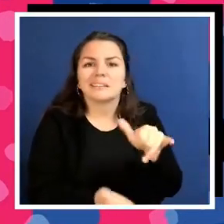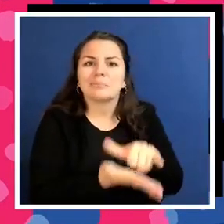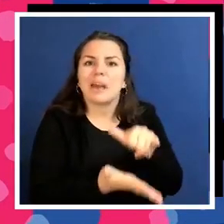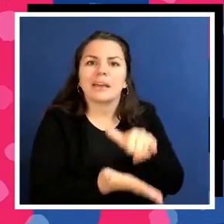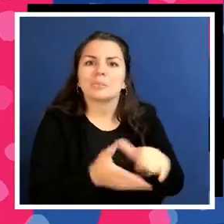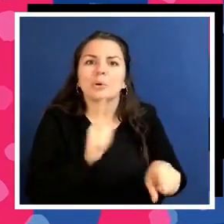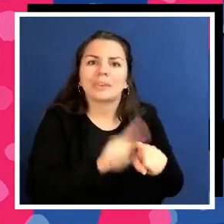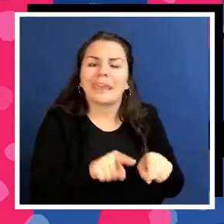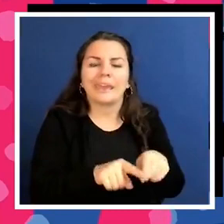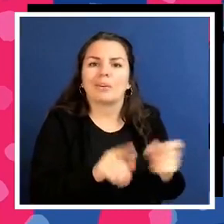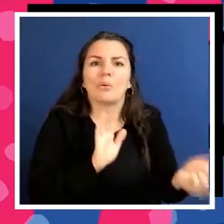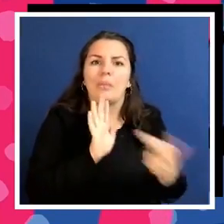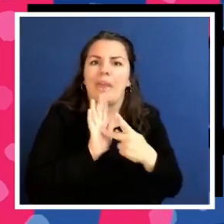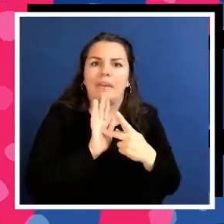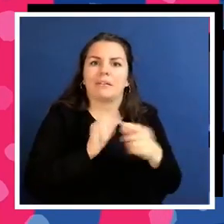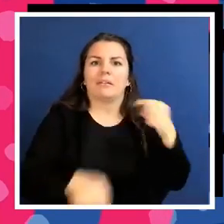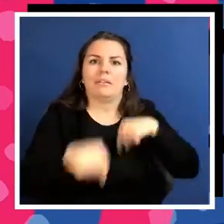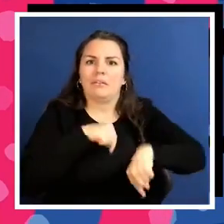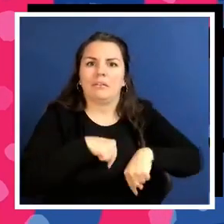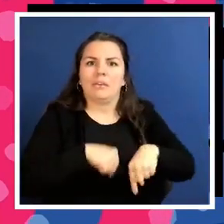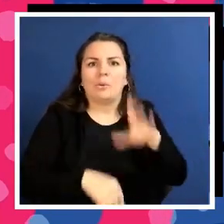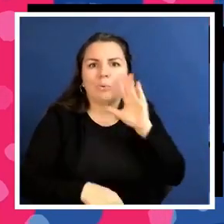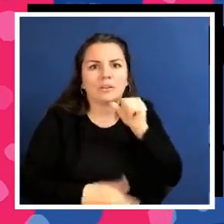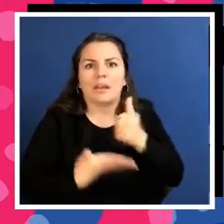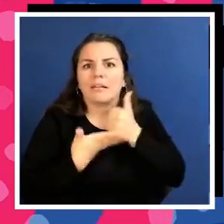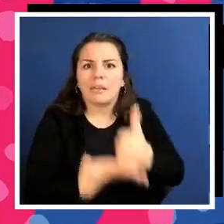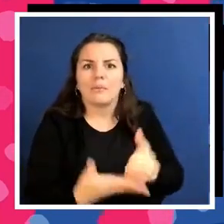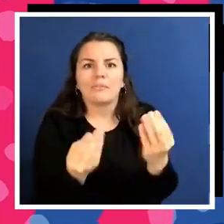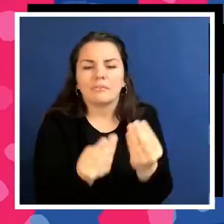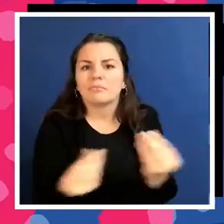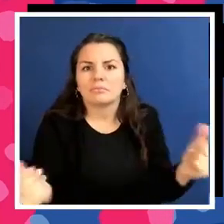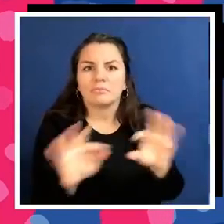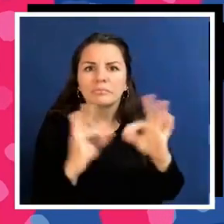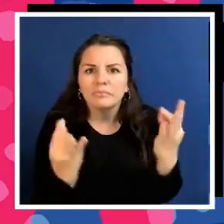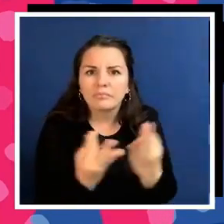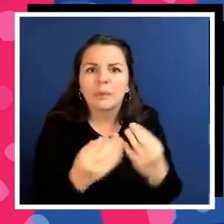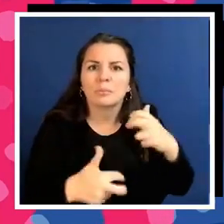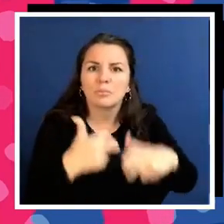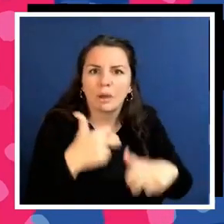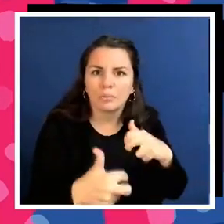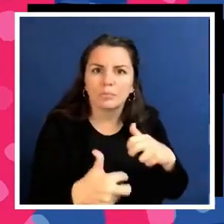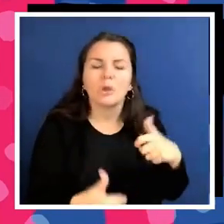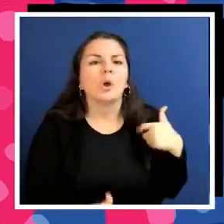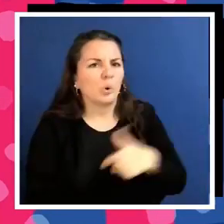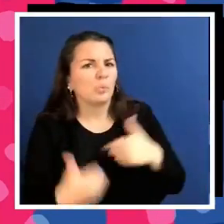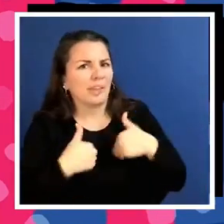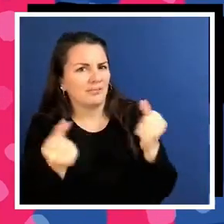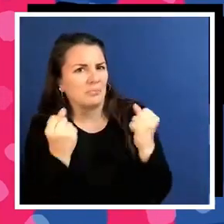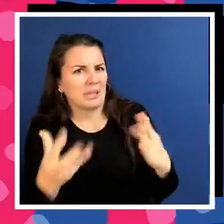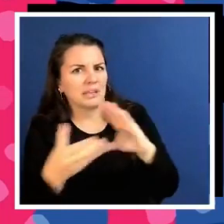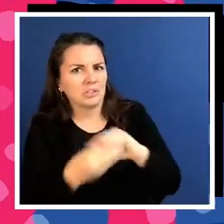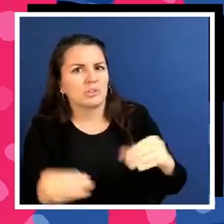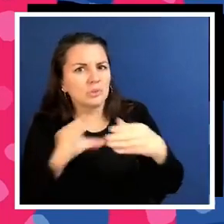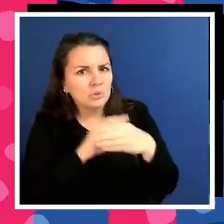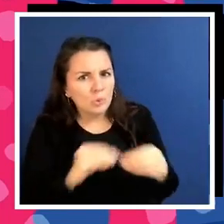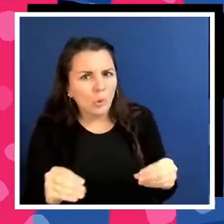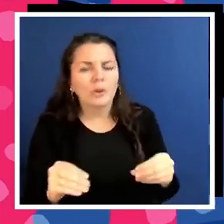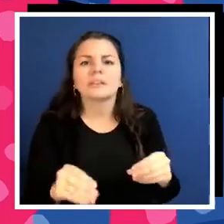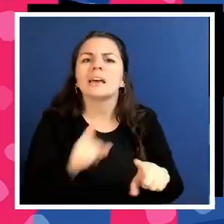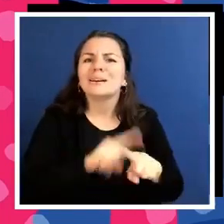GOING BACK TO HOW THINGS WERE